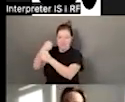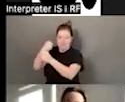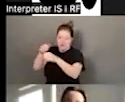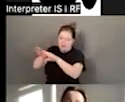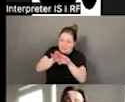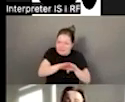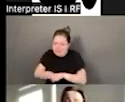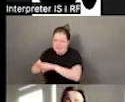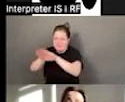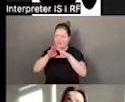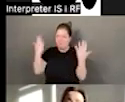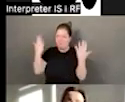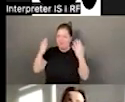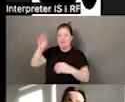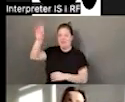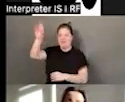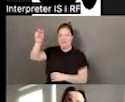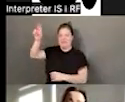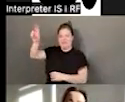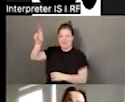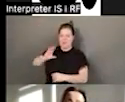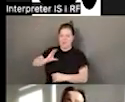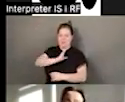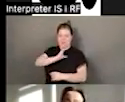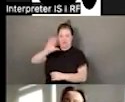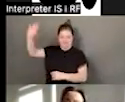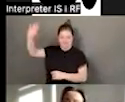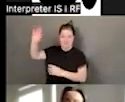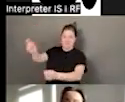for the European Commission and national governments. So you can say that we work on many